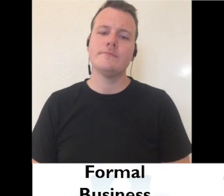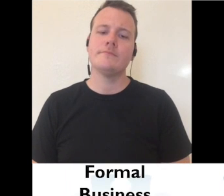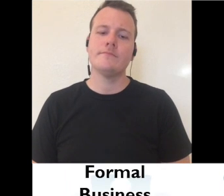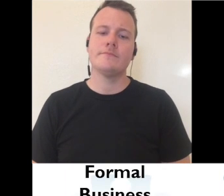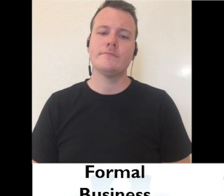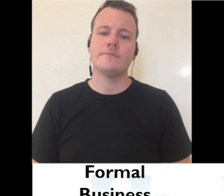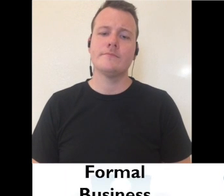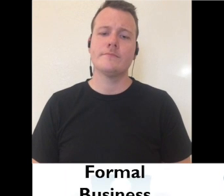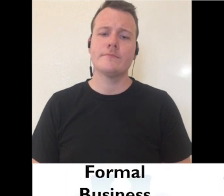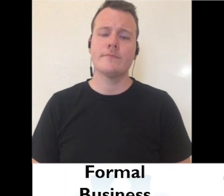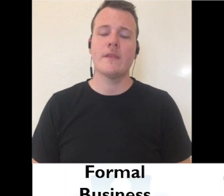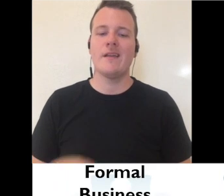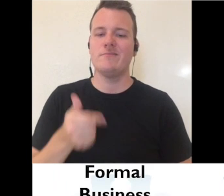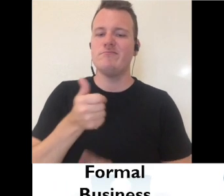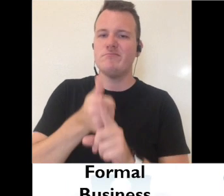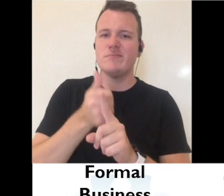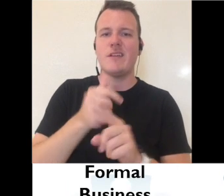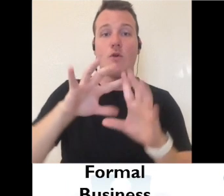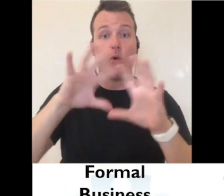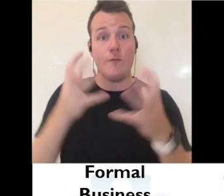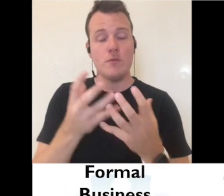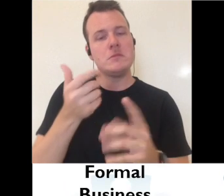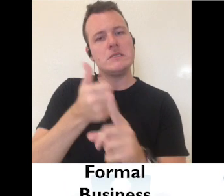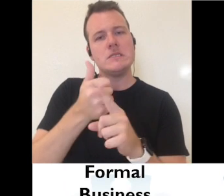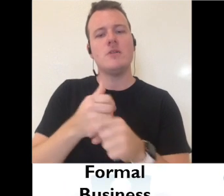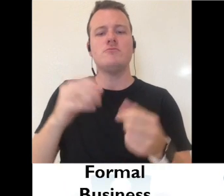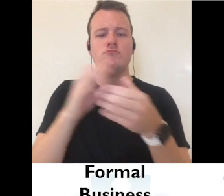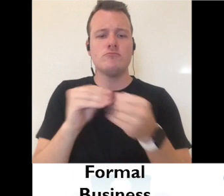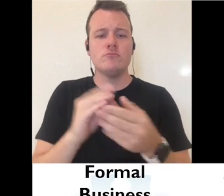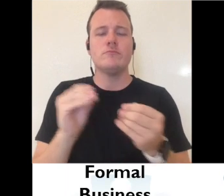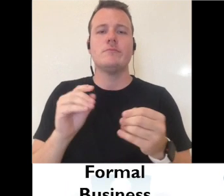and treatment trends and- and relates them to the needs within the market